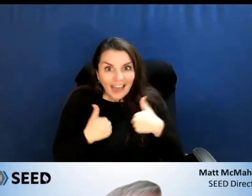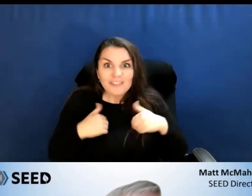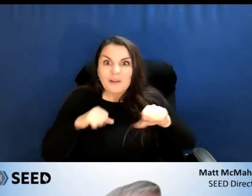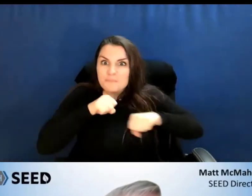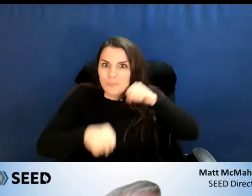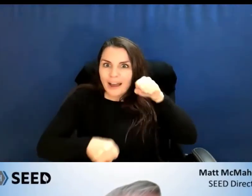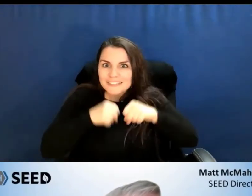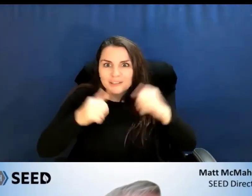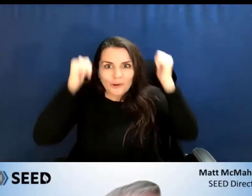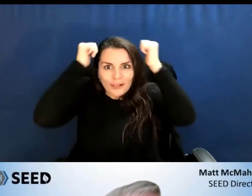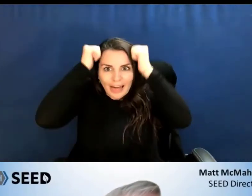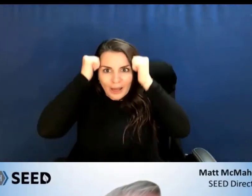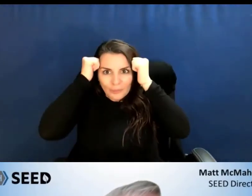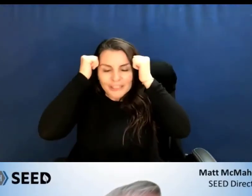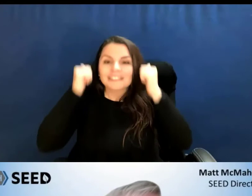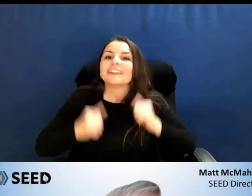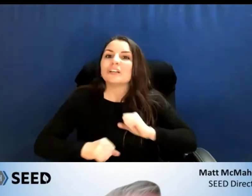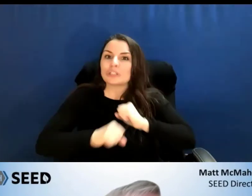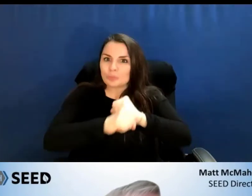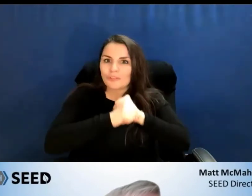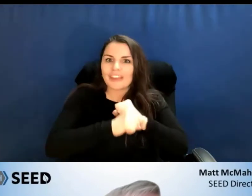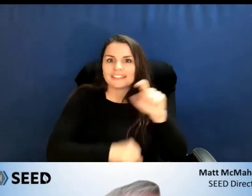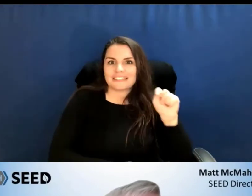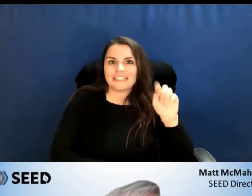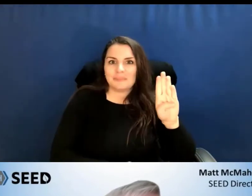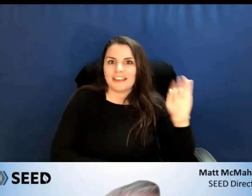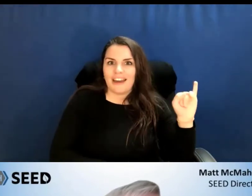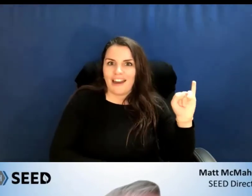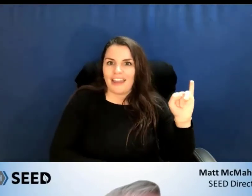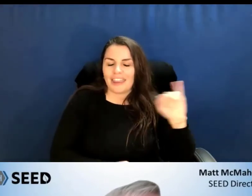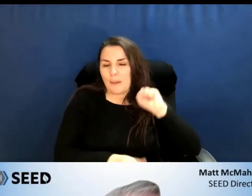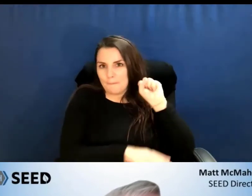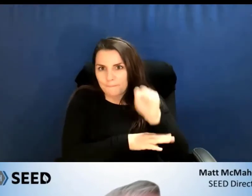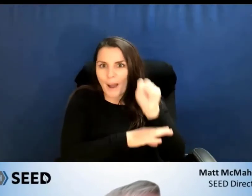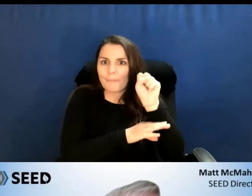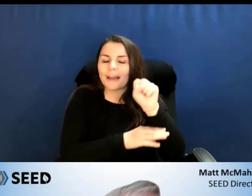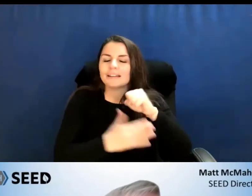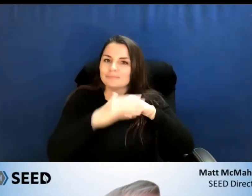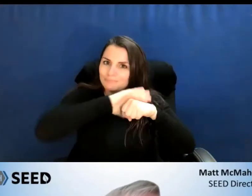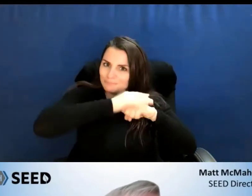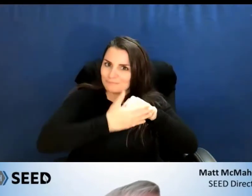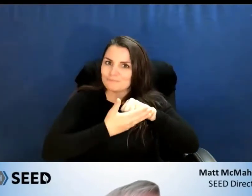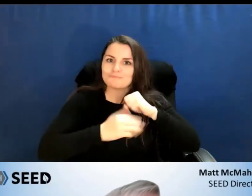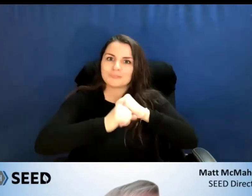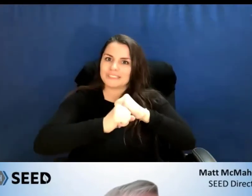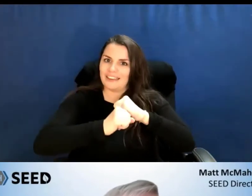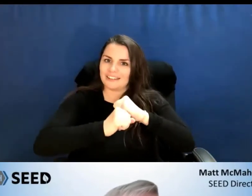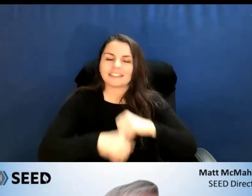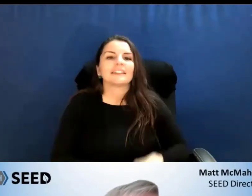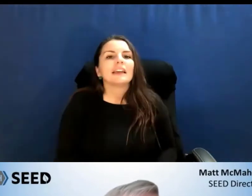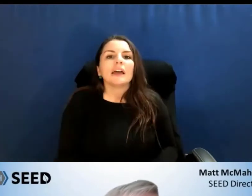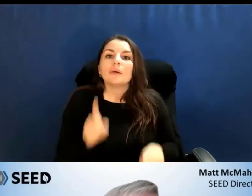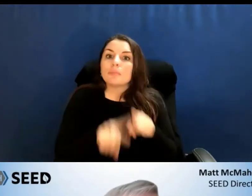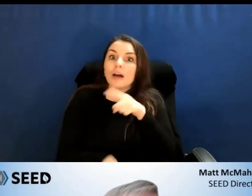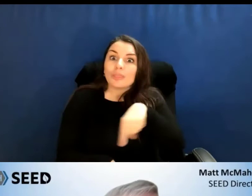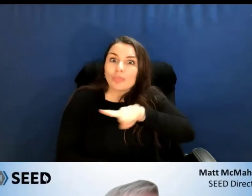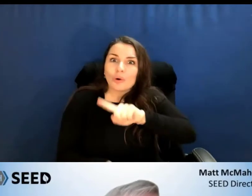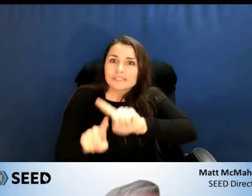for prevention of traumatic brain injury. All of these things were supported, and you can see them on those success stories.